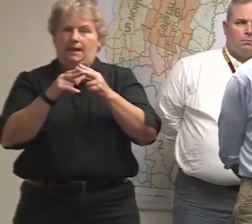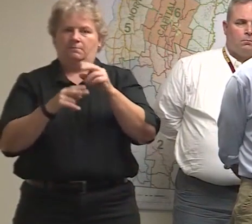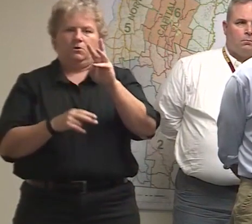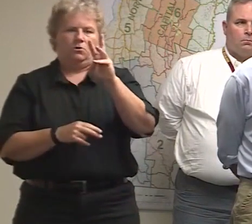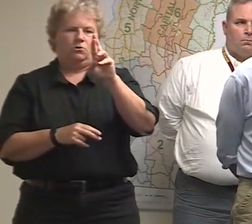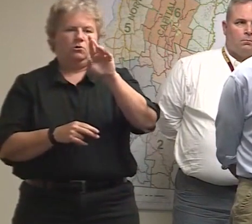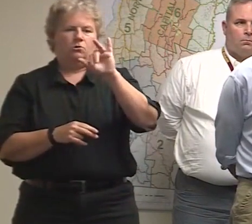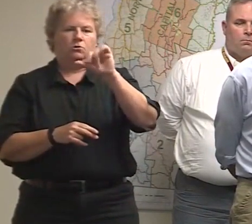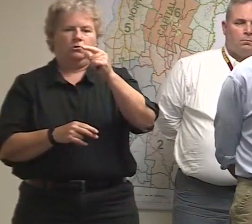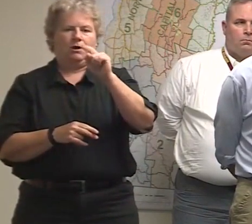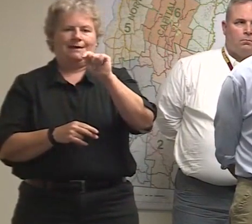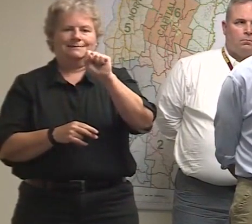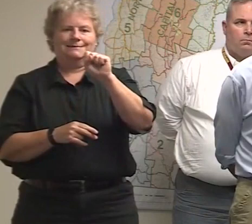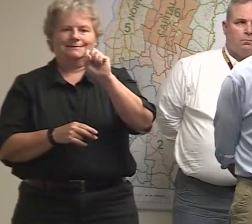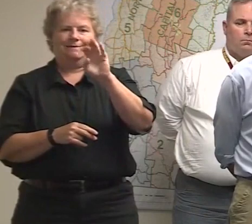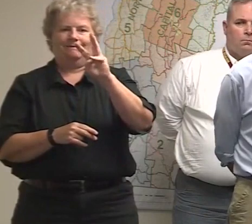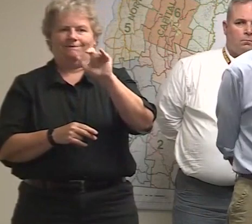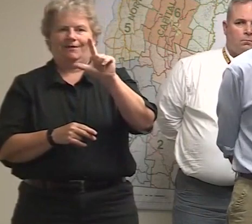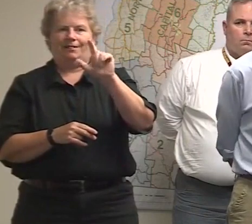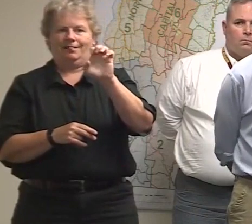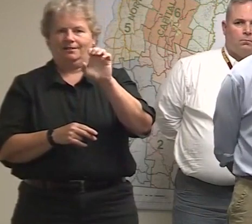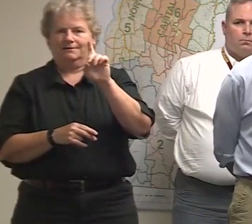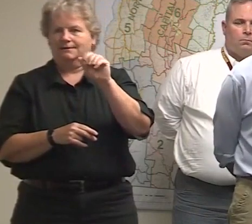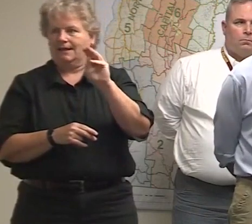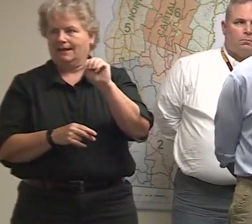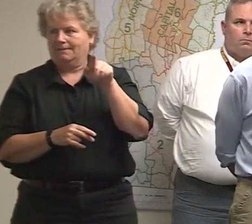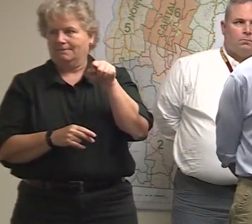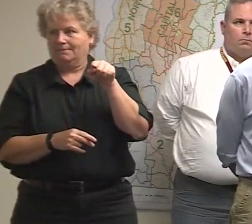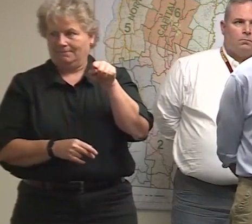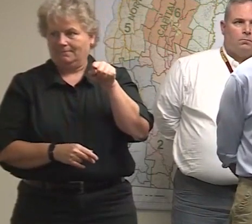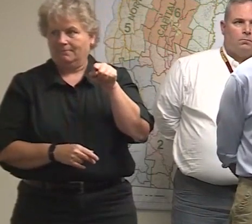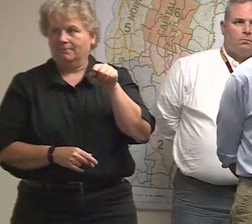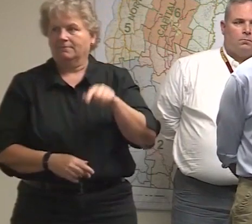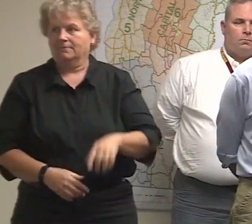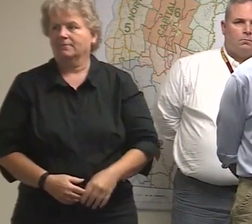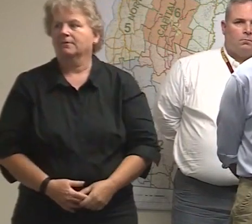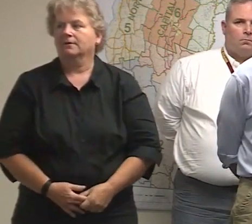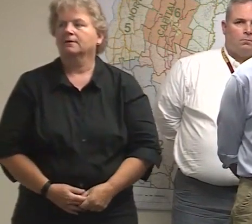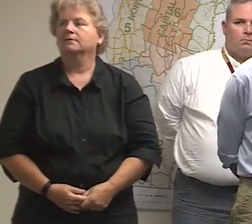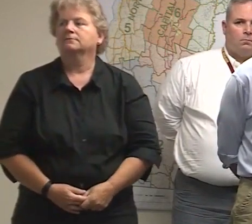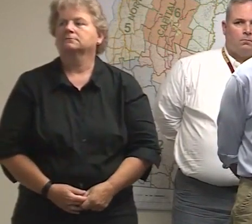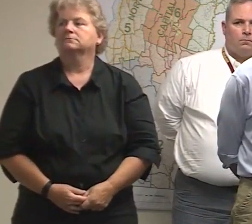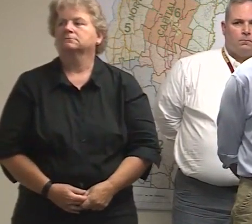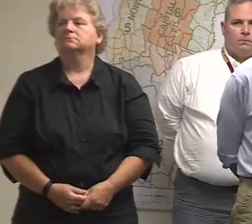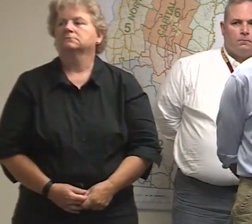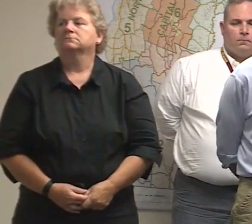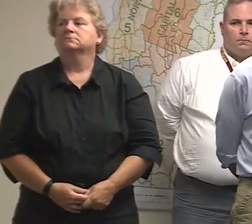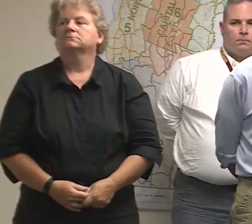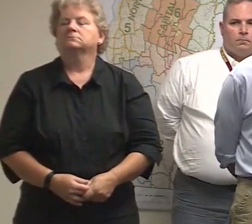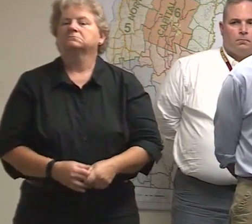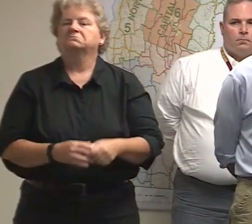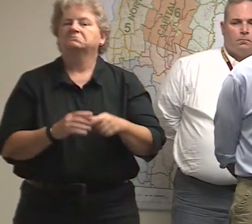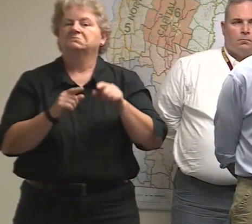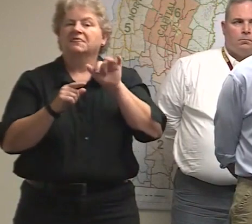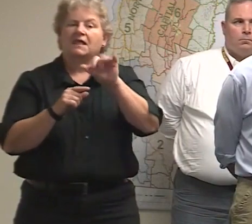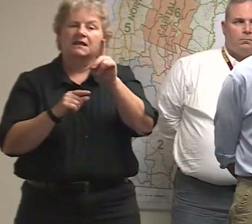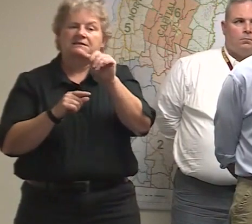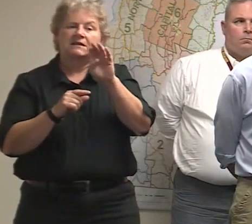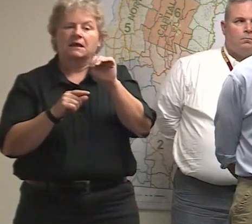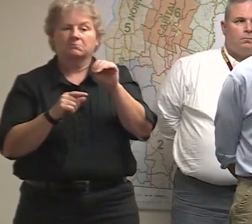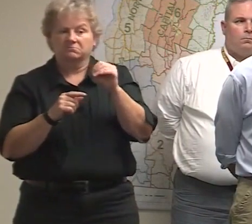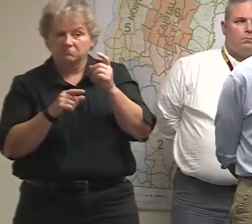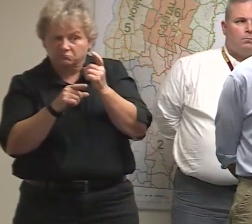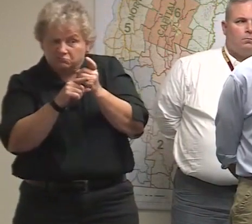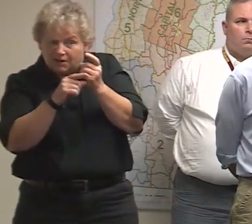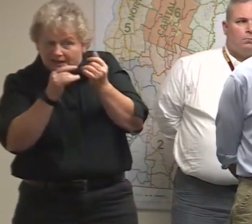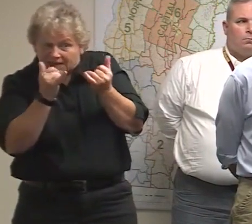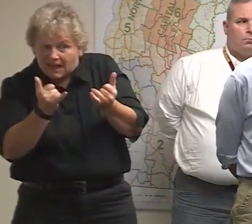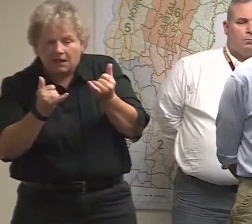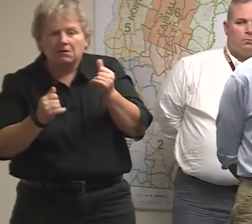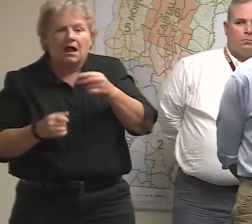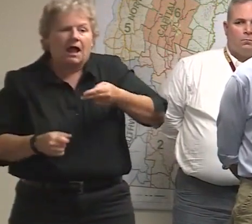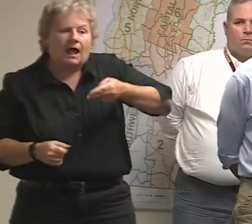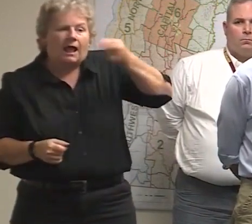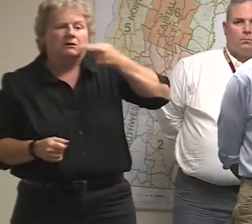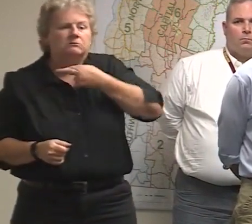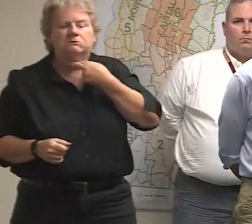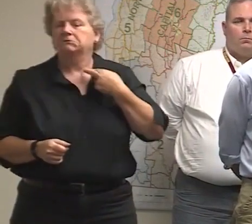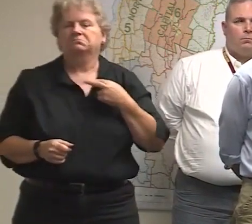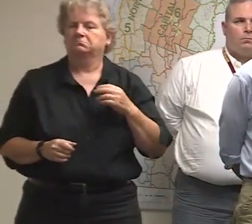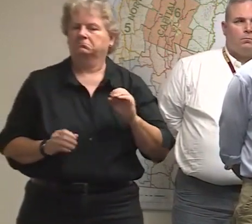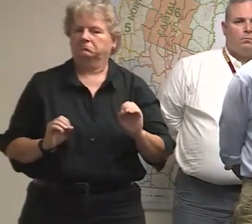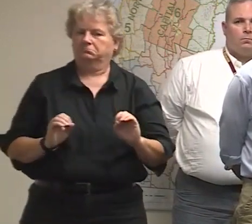HOWEVER, LIKE I SAID, WITH THE ARMY CORPS OF ENGINEERS AND THE CONTRACTOR THAT WE WORKED WITH, WE COMPLETED ESSENTIALLY A MODELING ASSESSMENT THAT GIVES US PREDICTIONS OF DOWNSTREAM